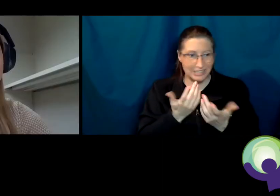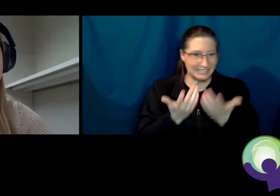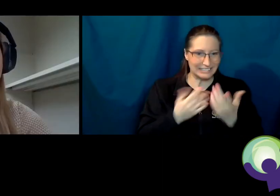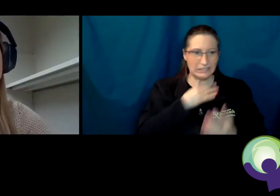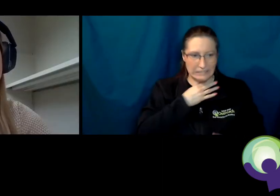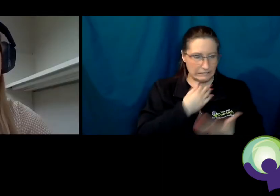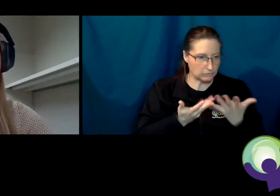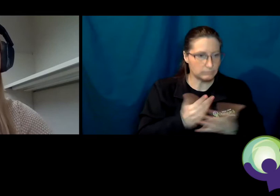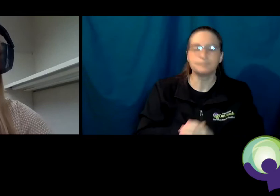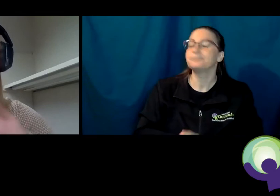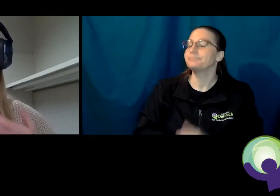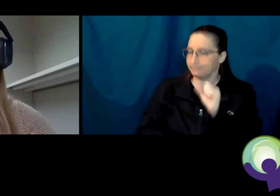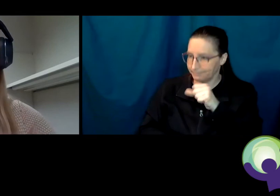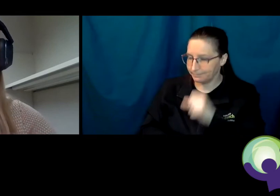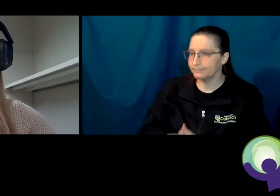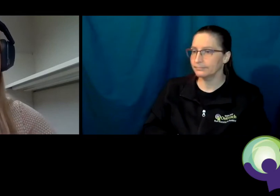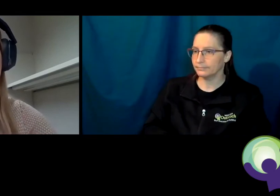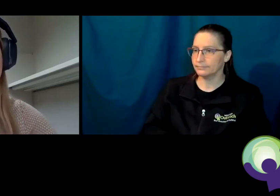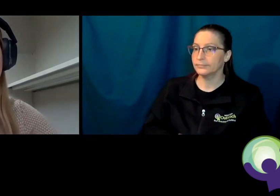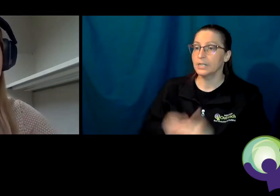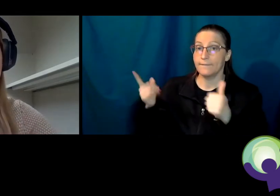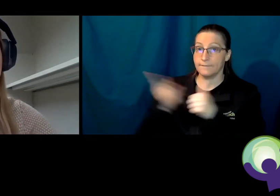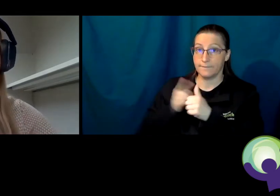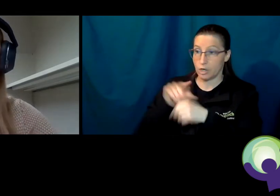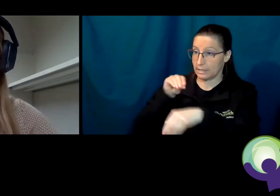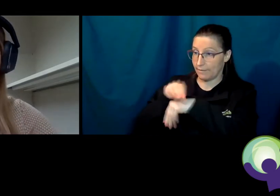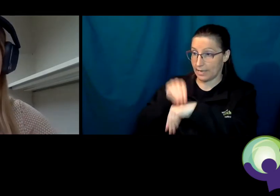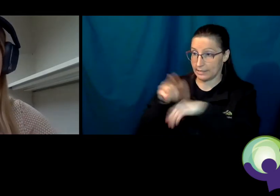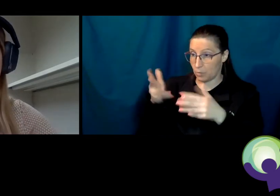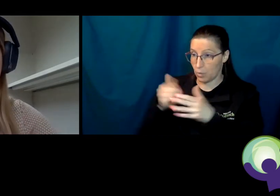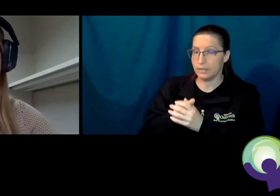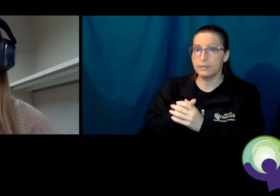yes well our first piece of advice would be to go to your supervisor and have that